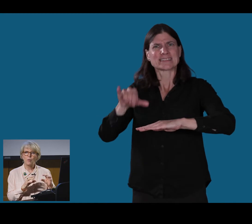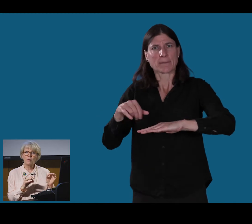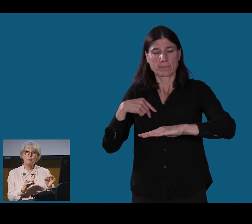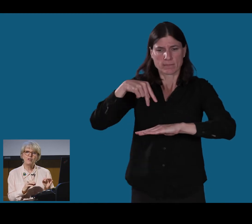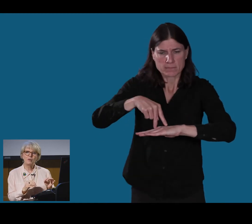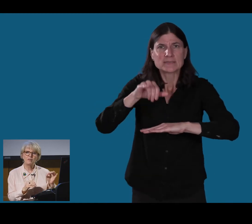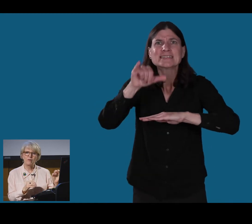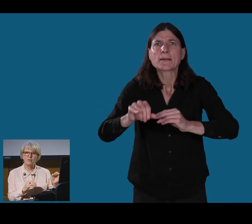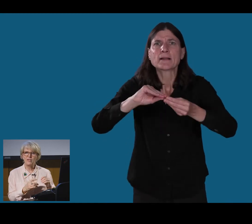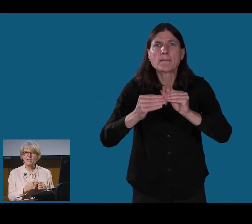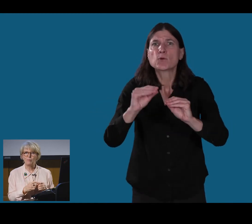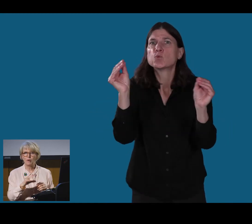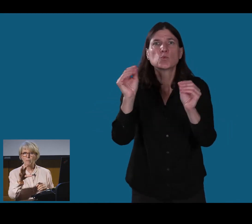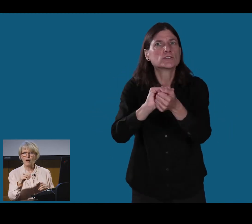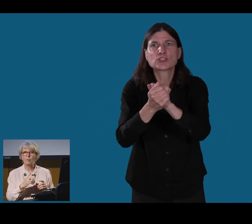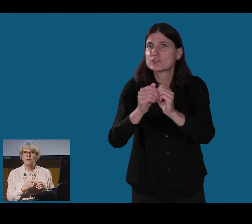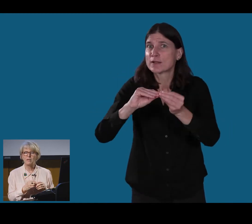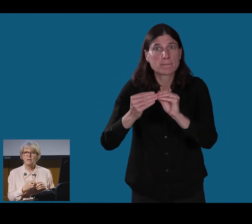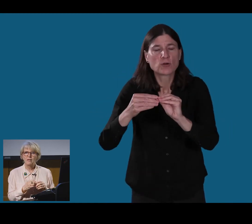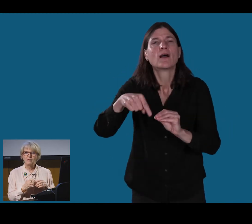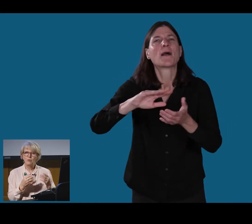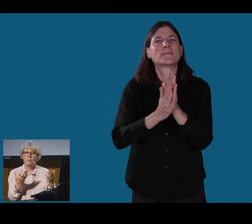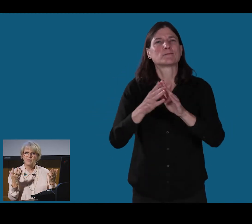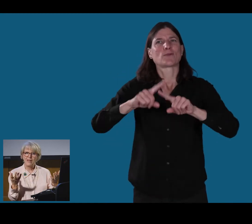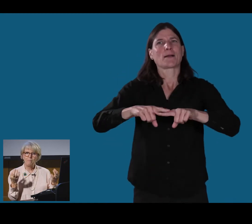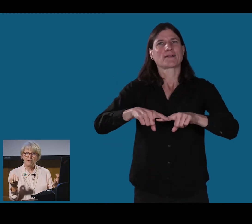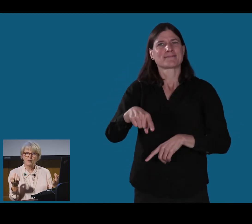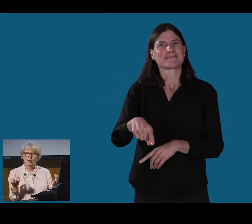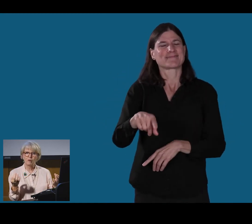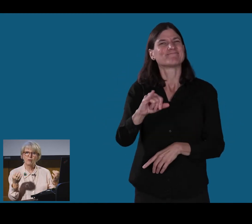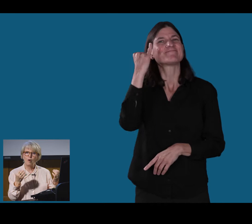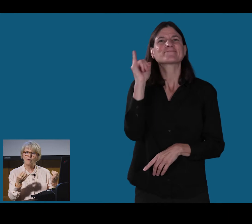So whether you're measuring self-esteem or empowerment, if you get the same picture over